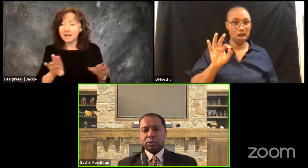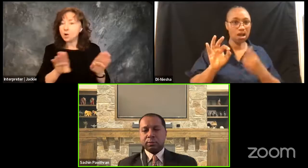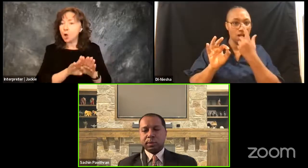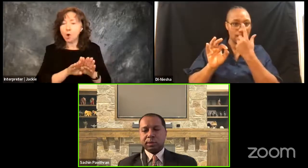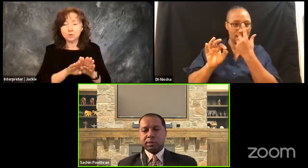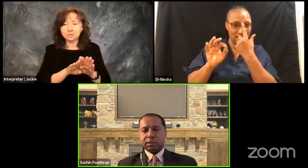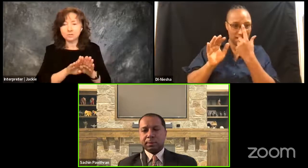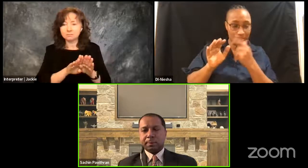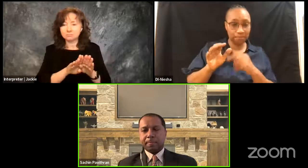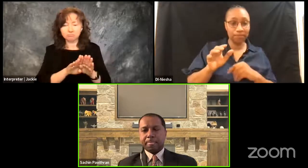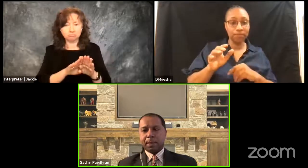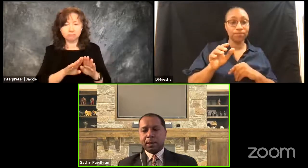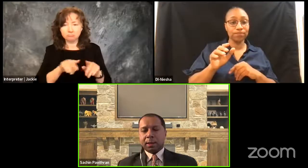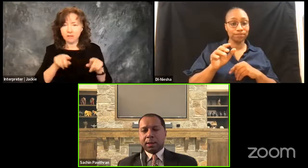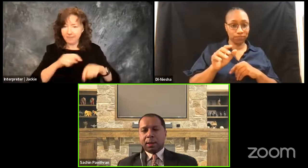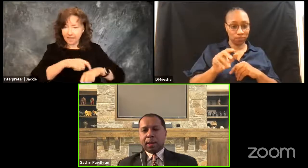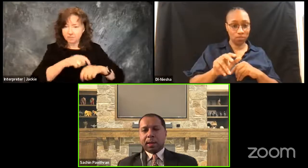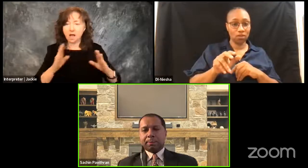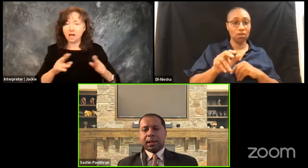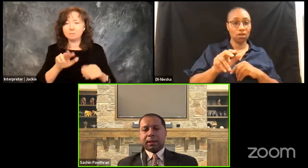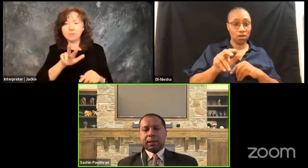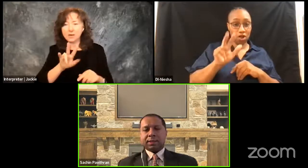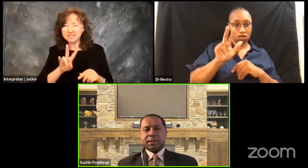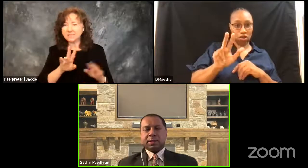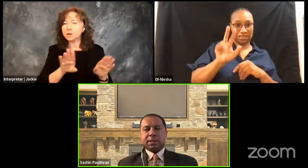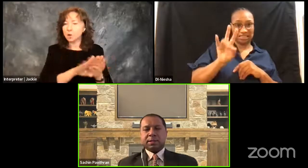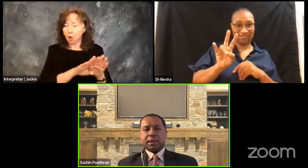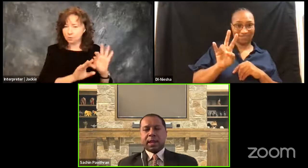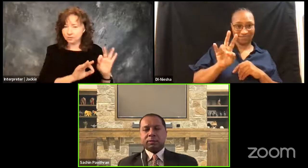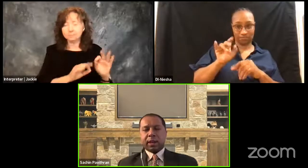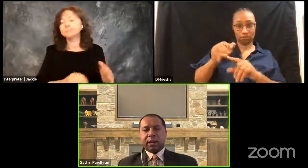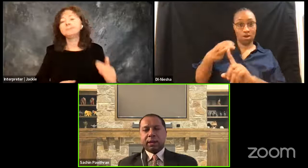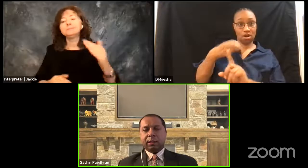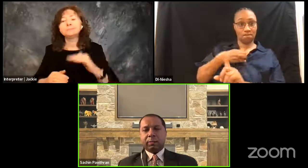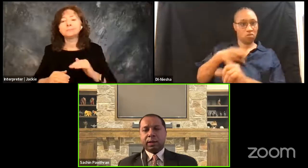two months. Technical assistance and training.